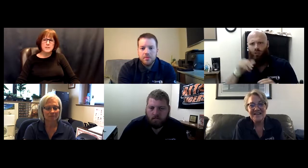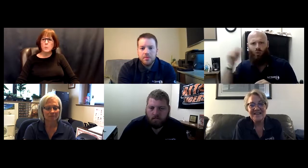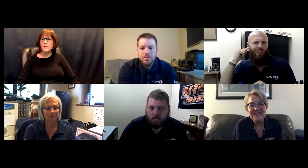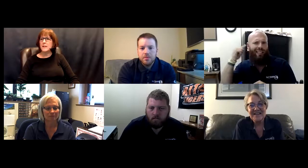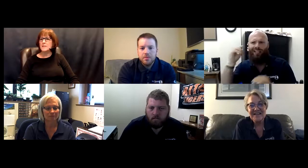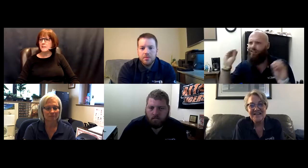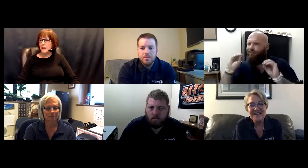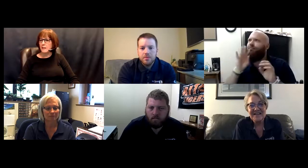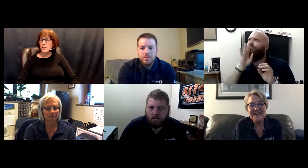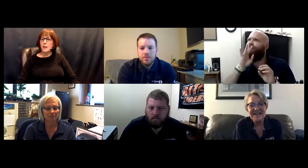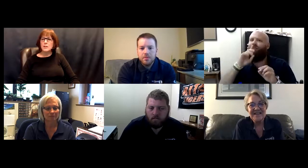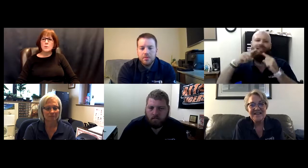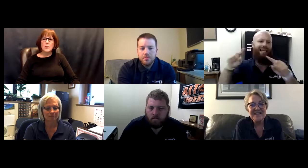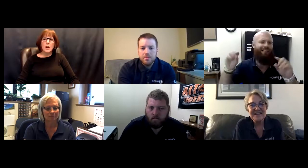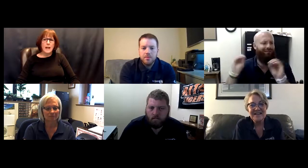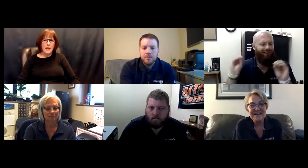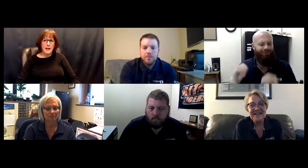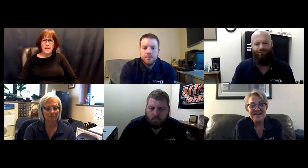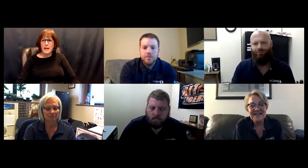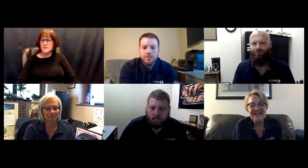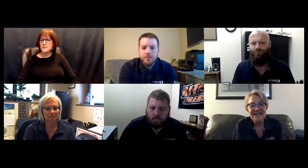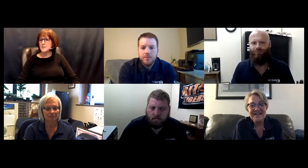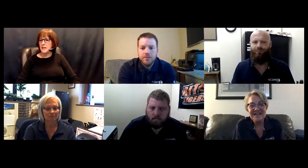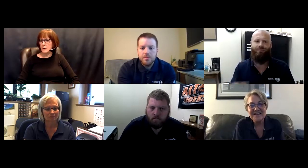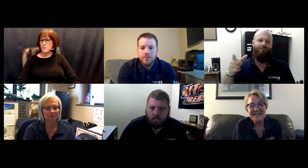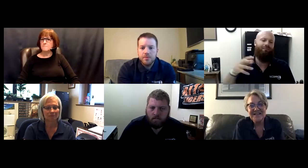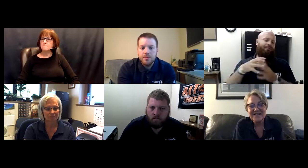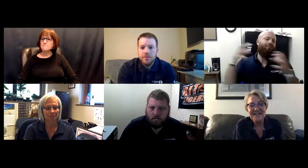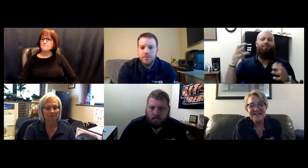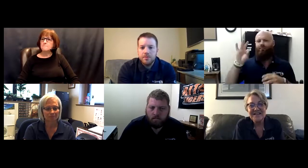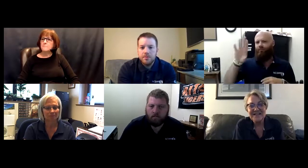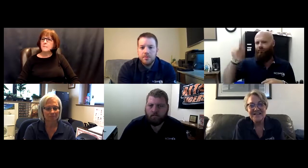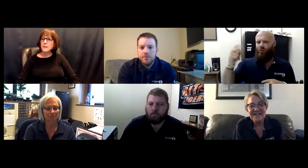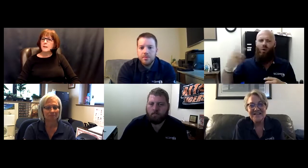what that's like to not have access to sound.